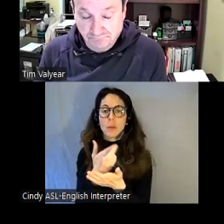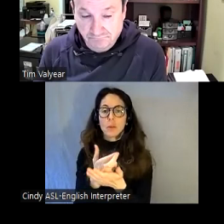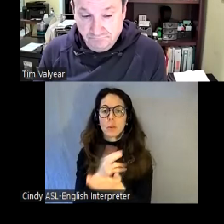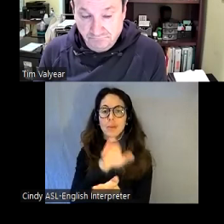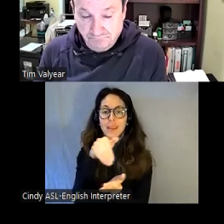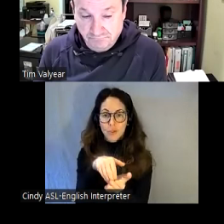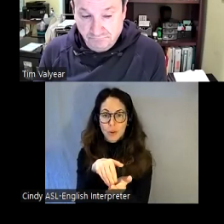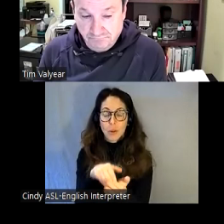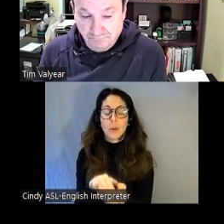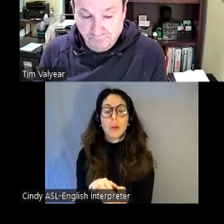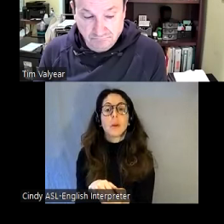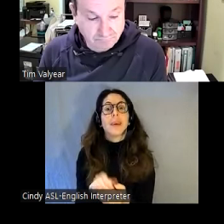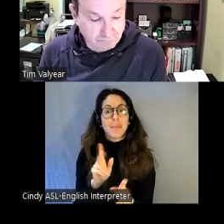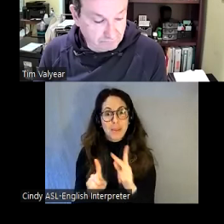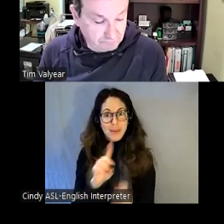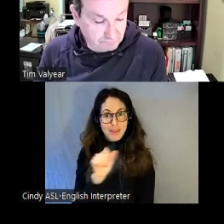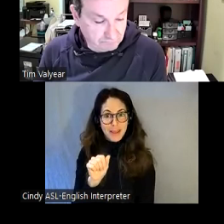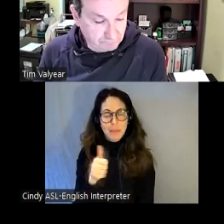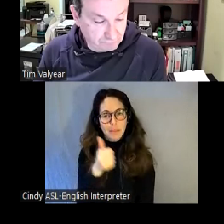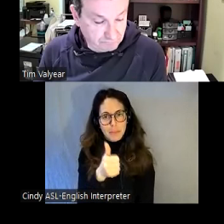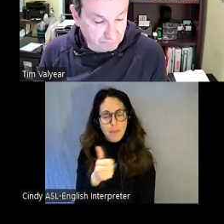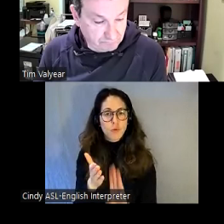Toronto, or CILT, is rooted in the disabilities rights